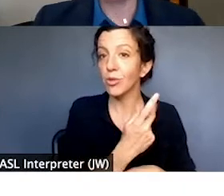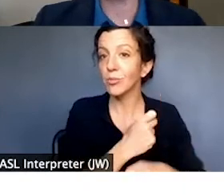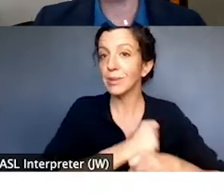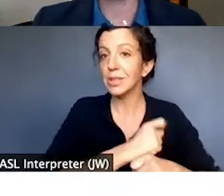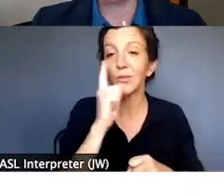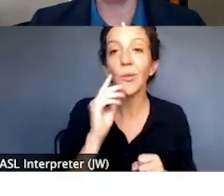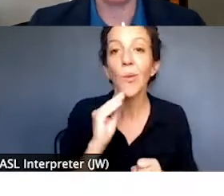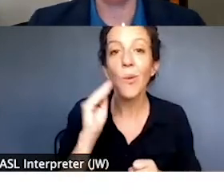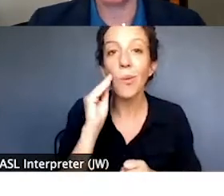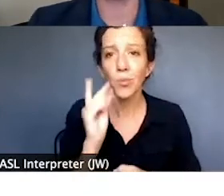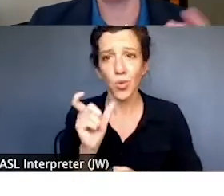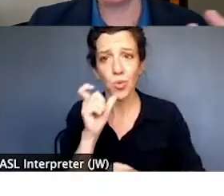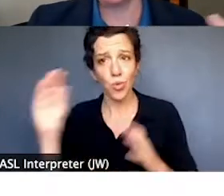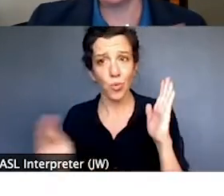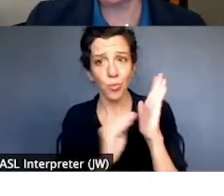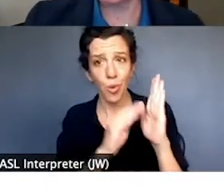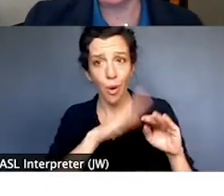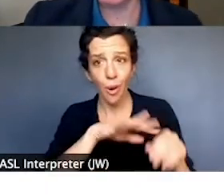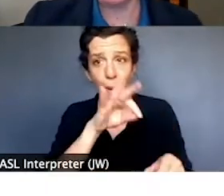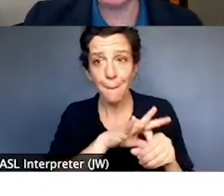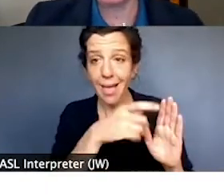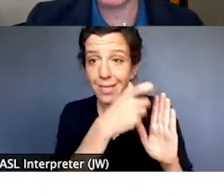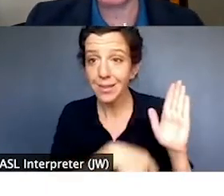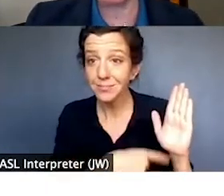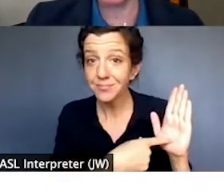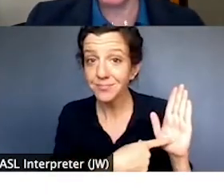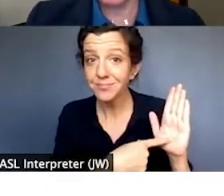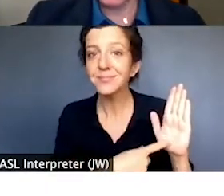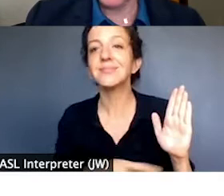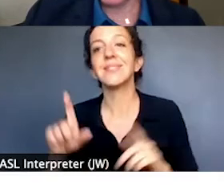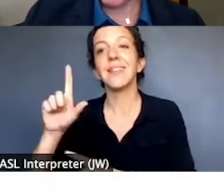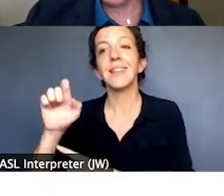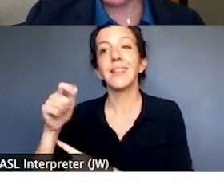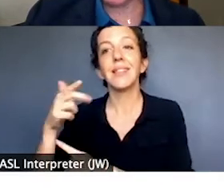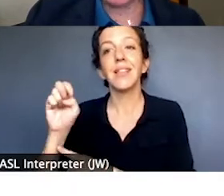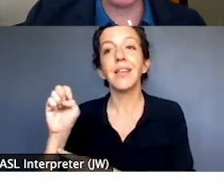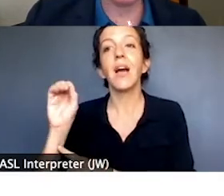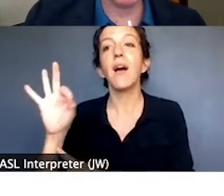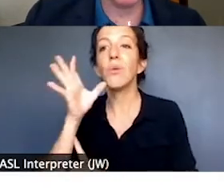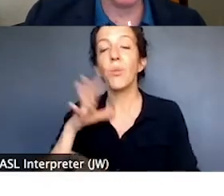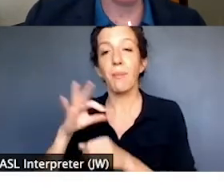It's something that's been talked about for many years, as a way of changing some of the effects of Prop 13.